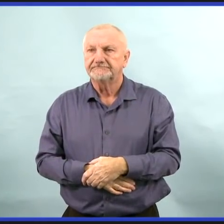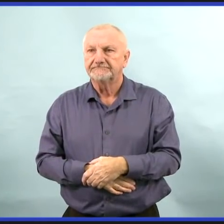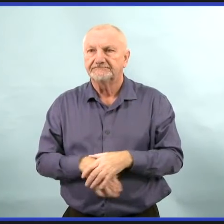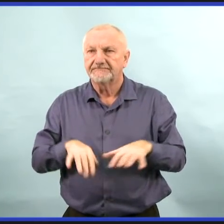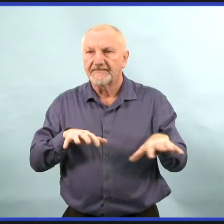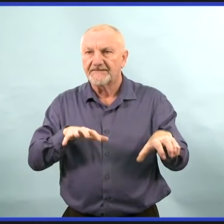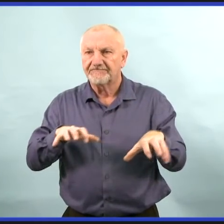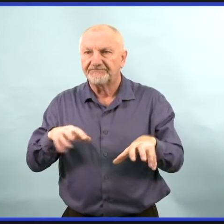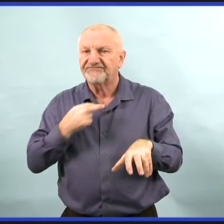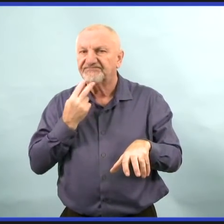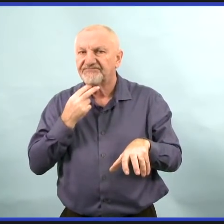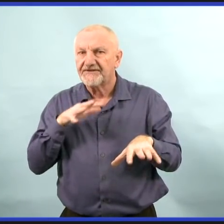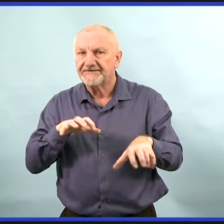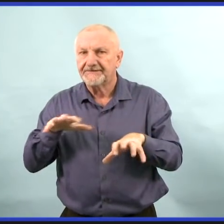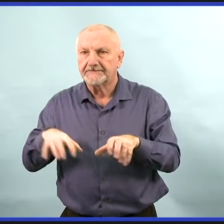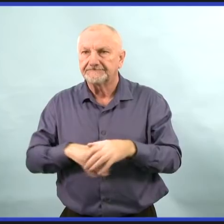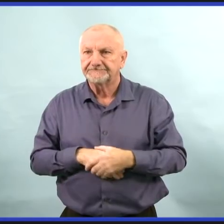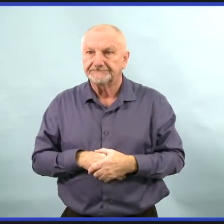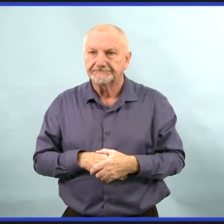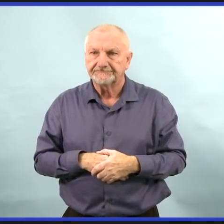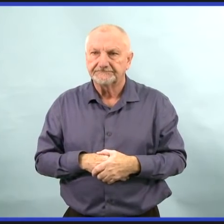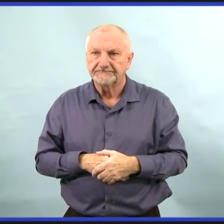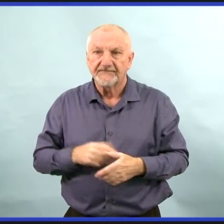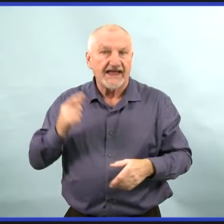i did not hear that it must have cut out okay uh up next cg